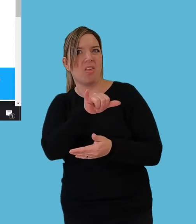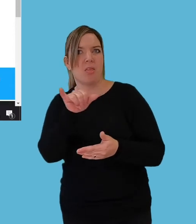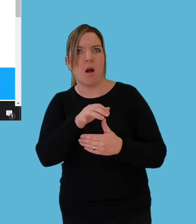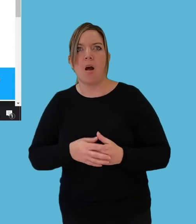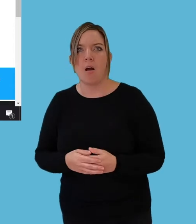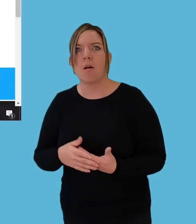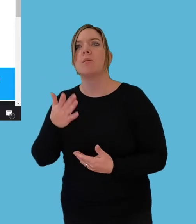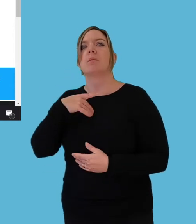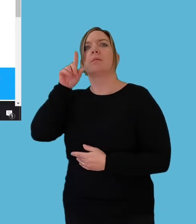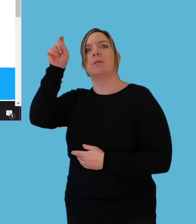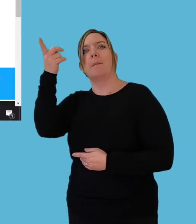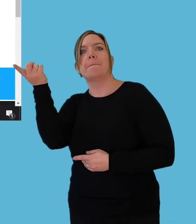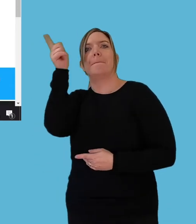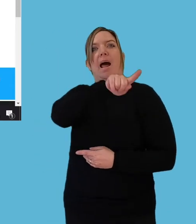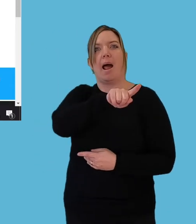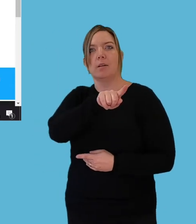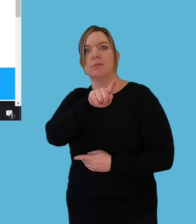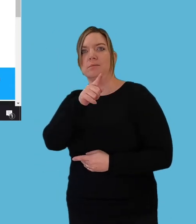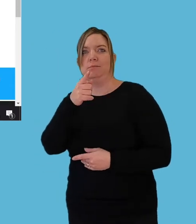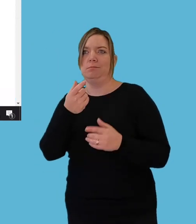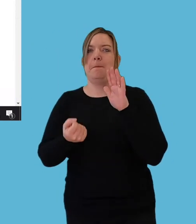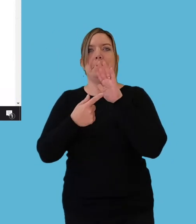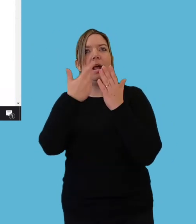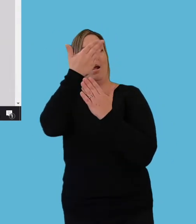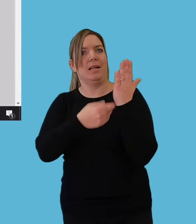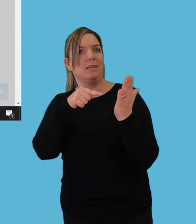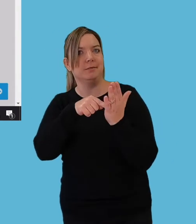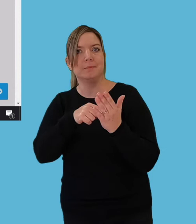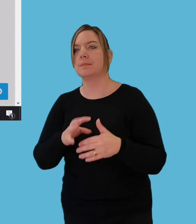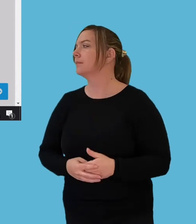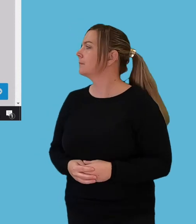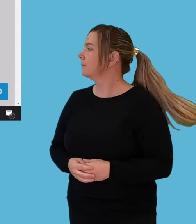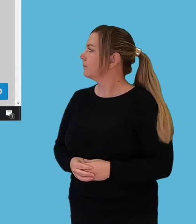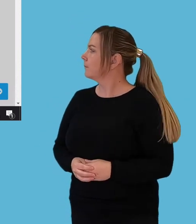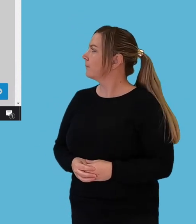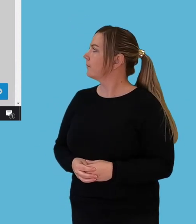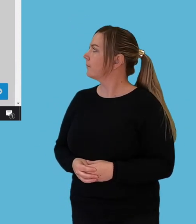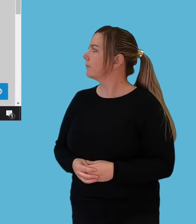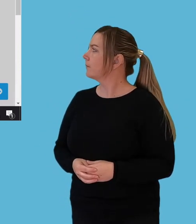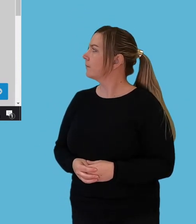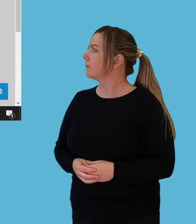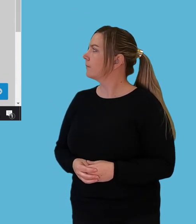Again, to return to the main page, I just click on the title here, and it'll take me back to that content.